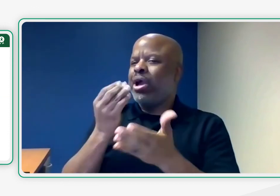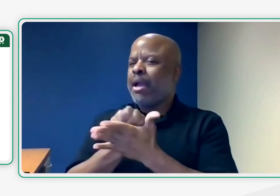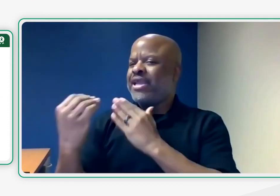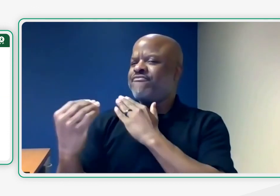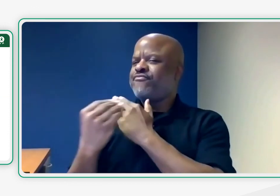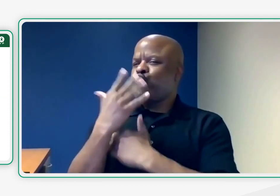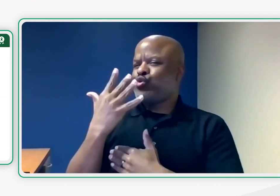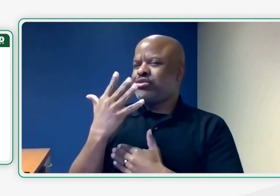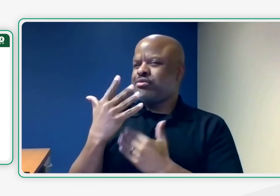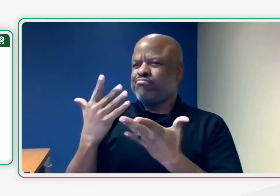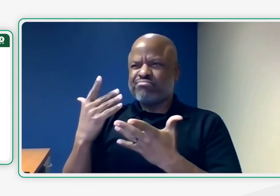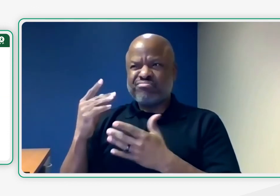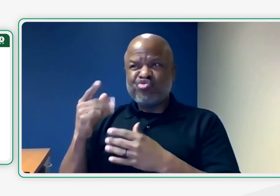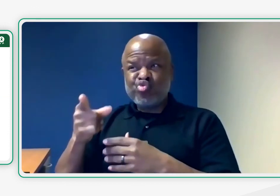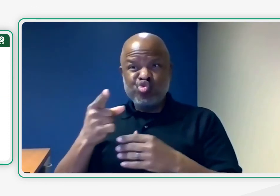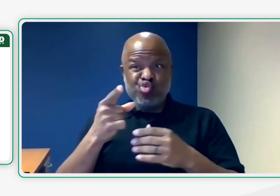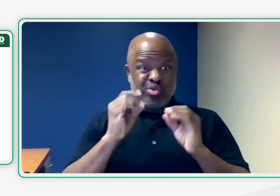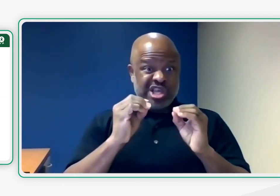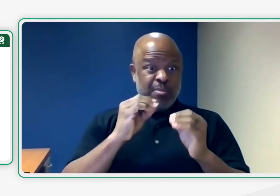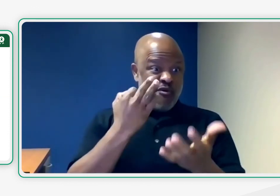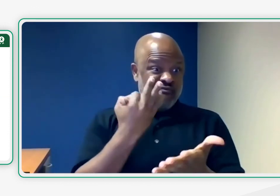I didn't have to take out a loan. And again this is